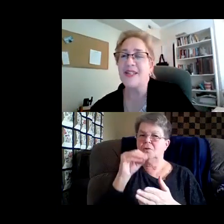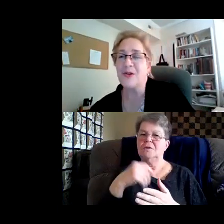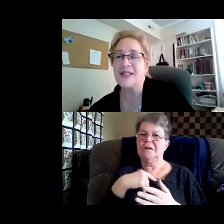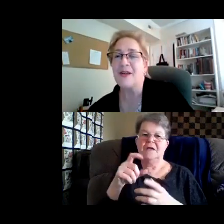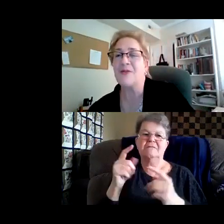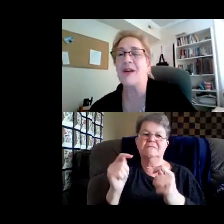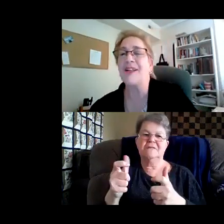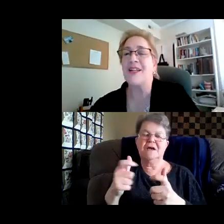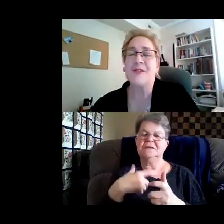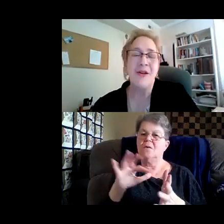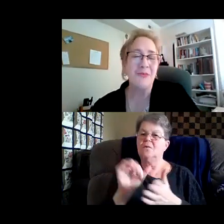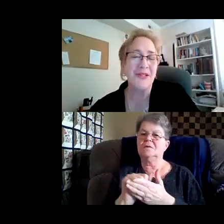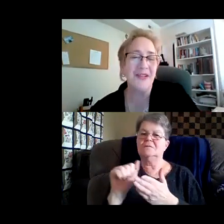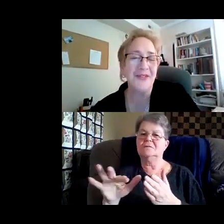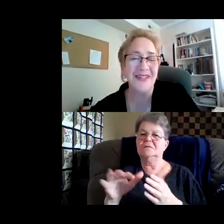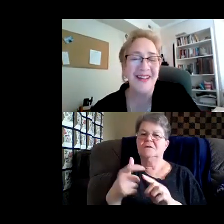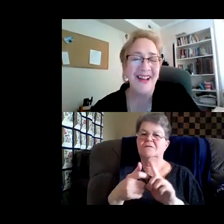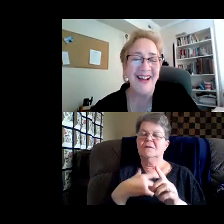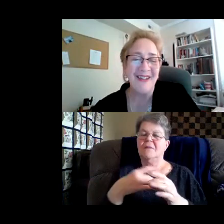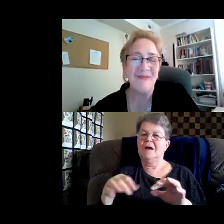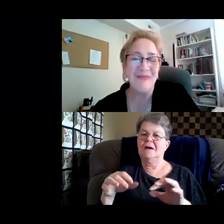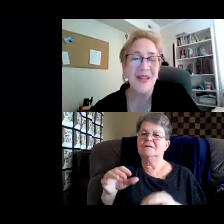because I don't wanna take away time from my key presenters,